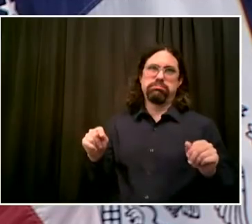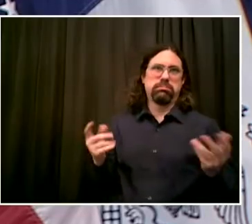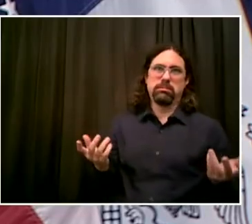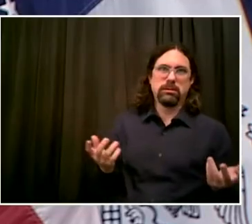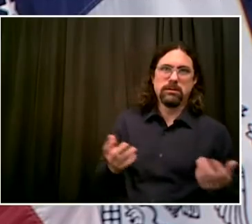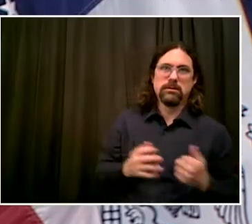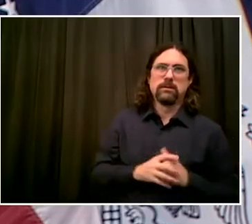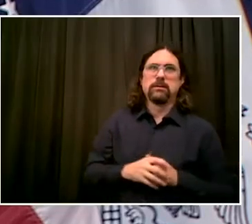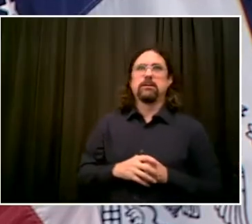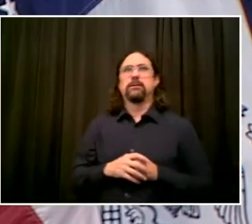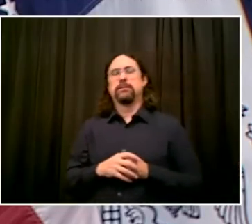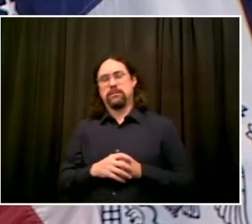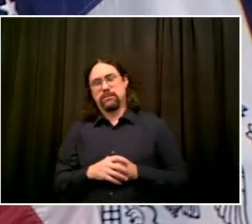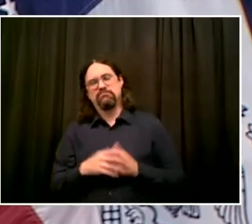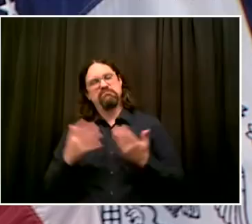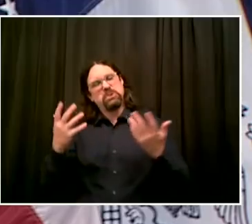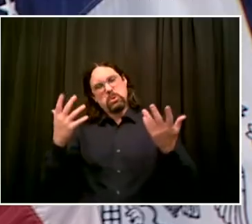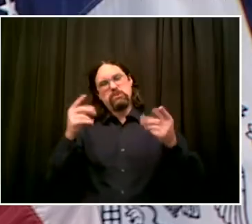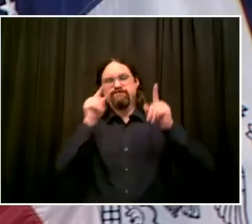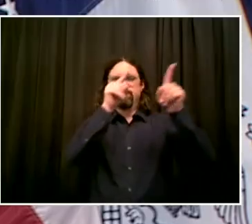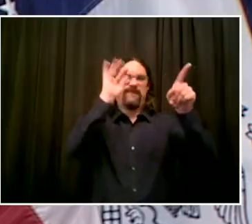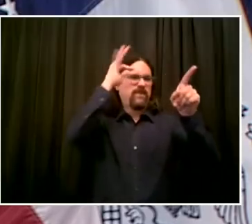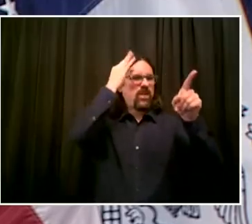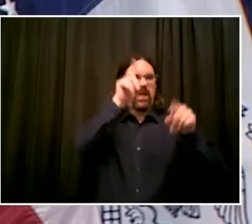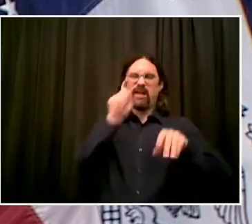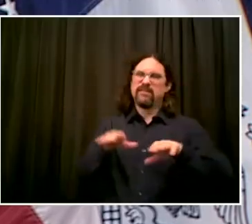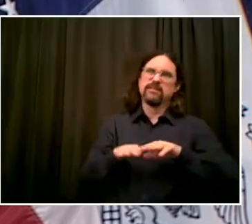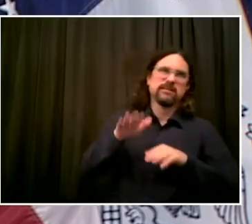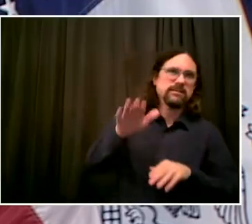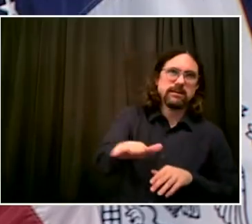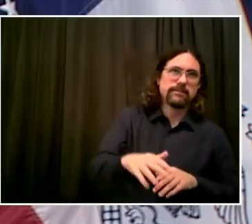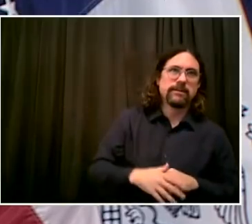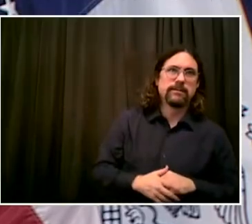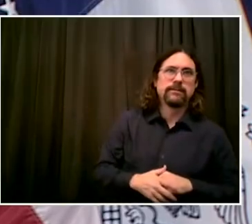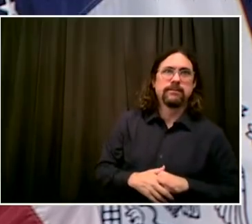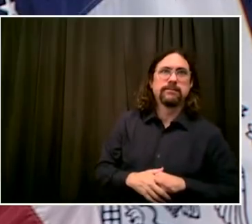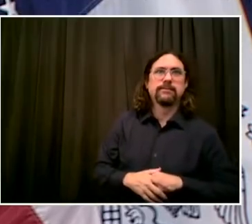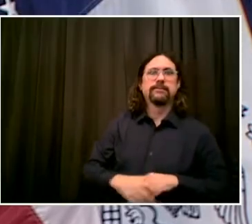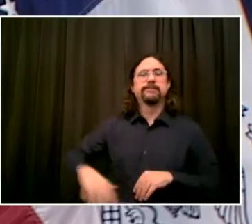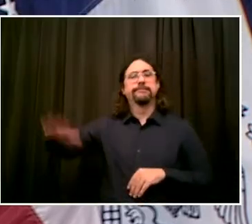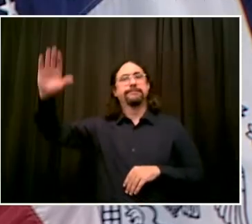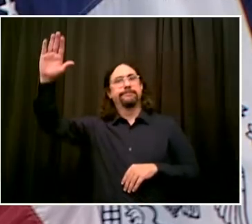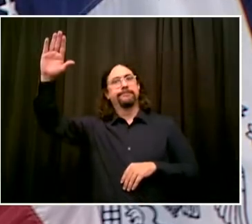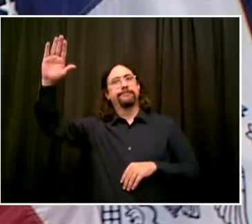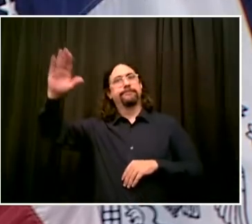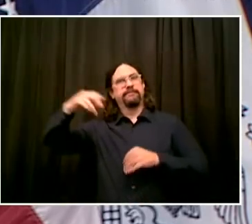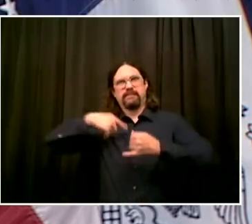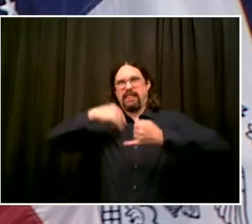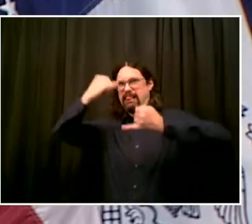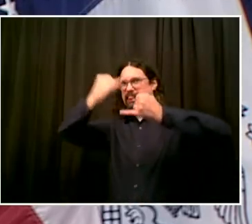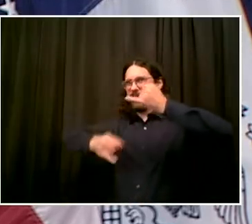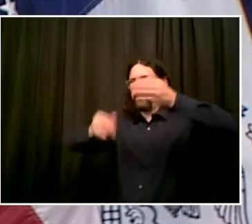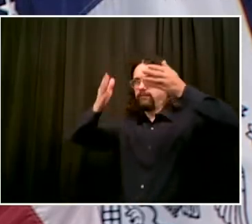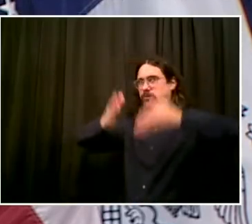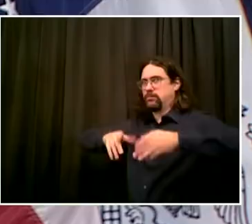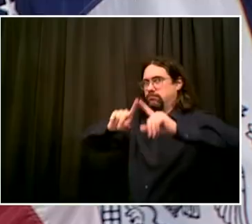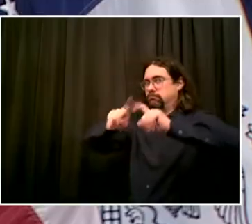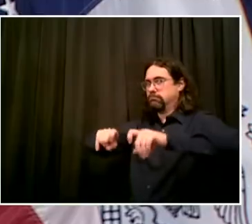LAST QUESTION.